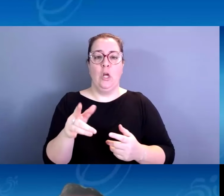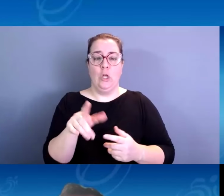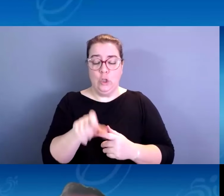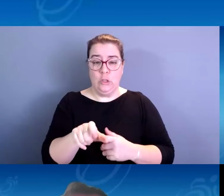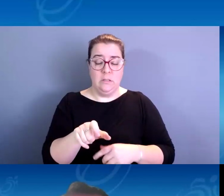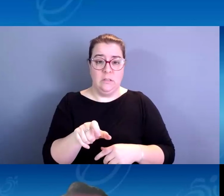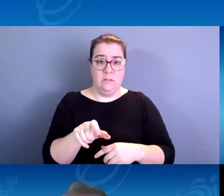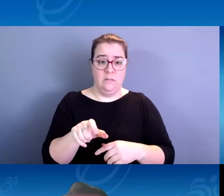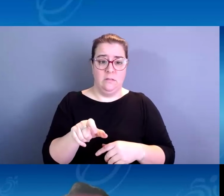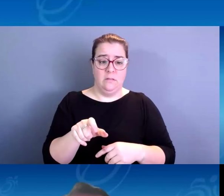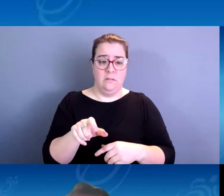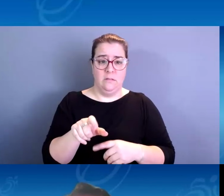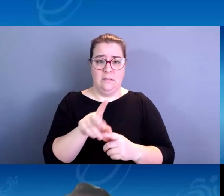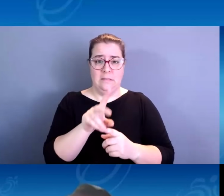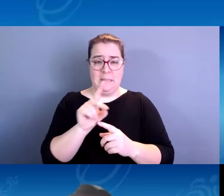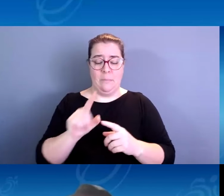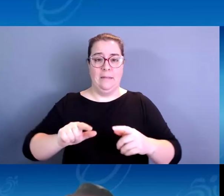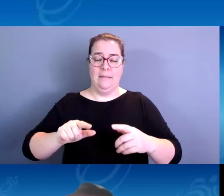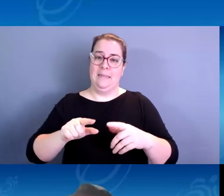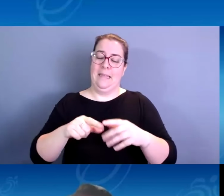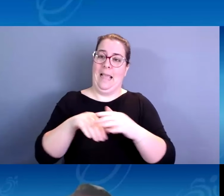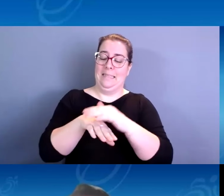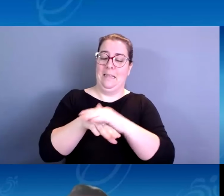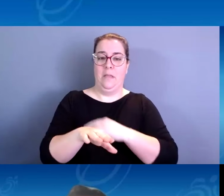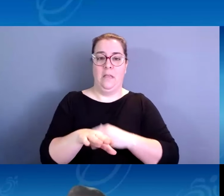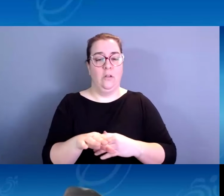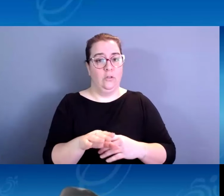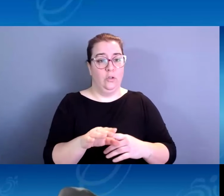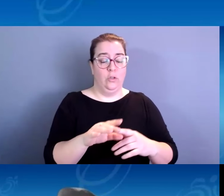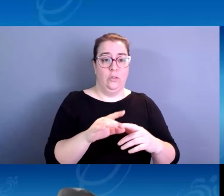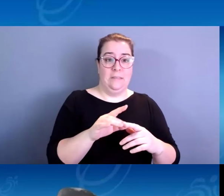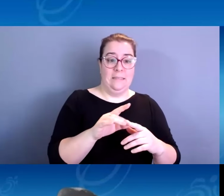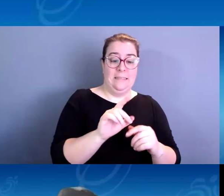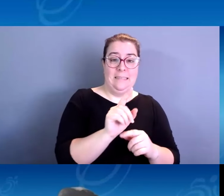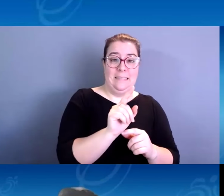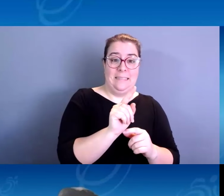But if you ask the same room full of organizational executives, should accessibility be strategic or tactical?